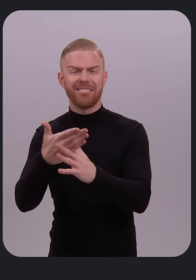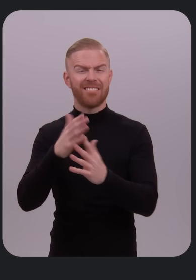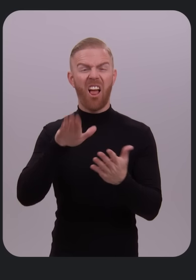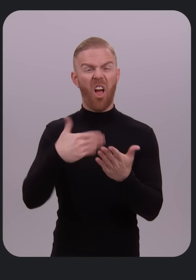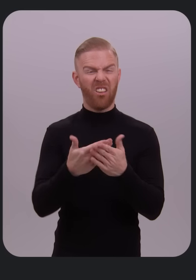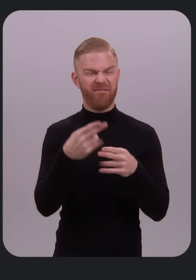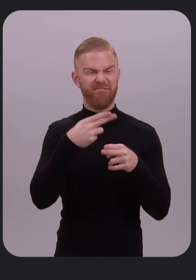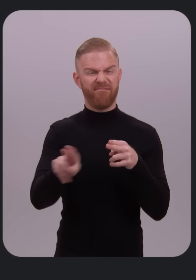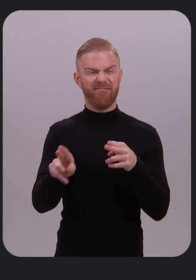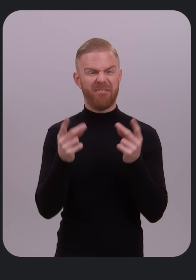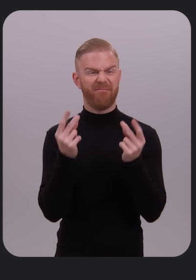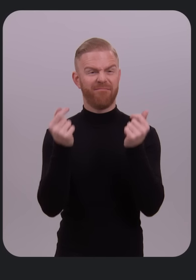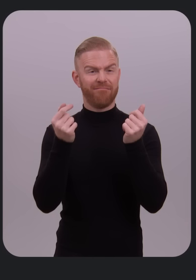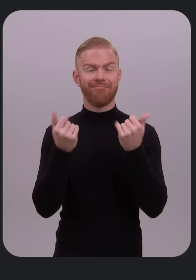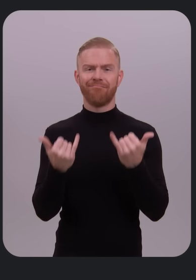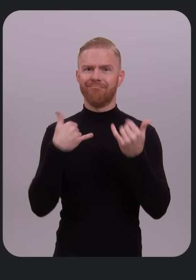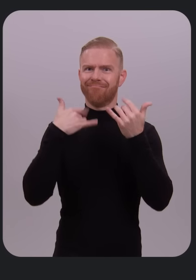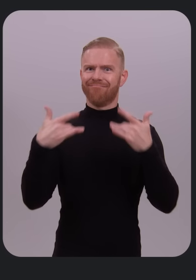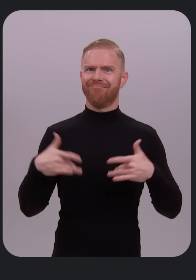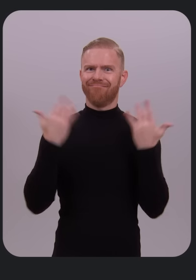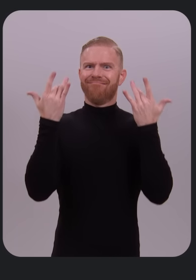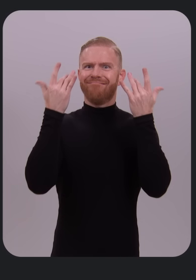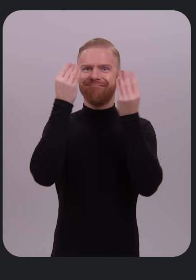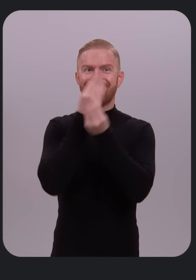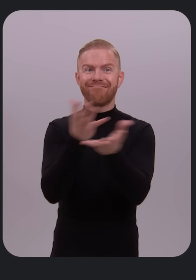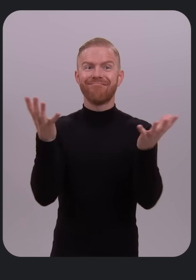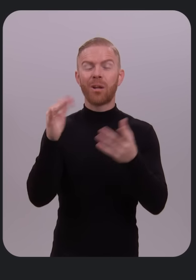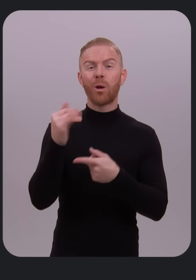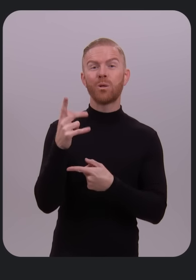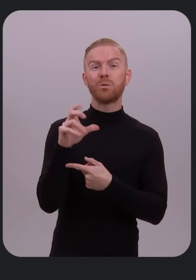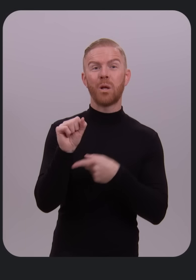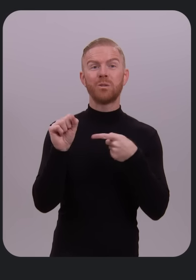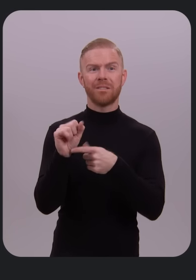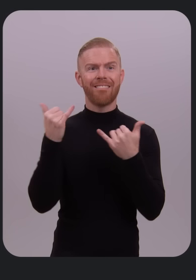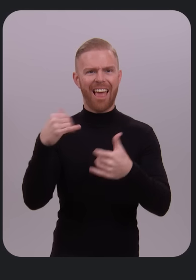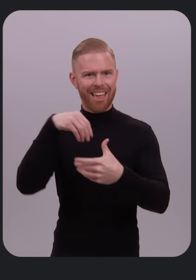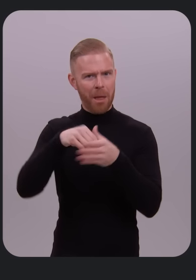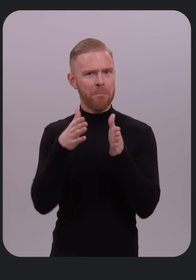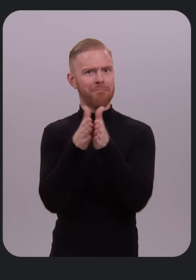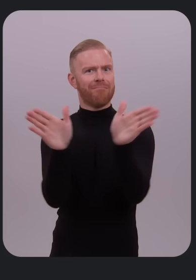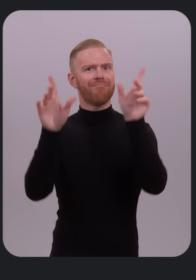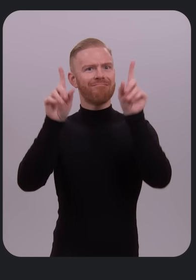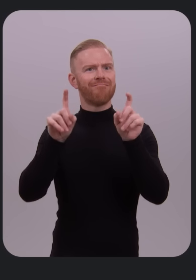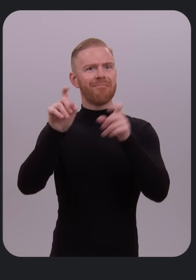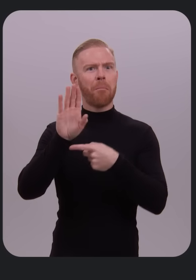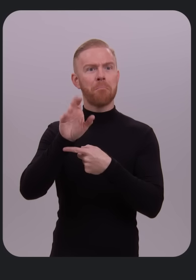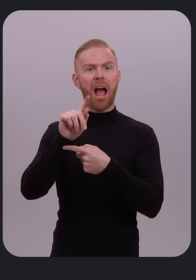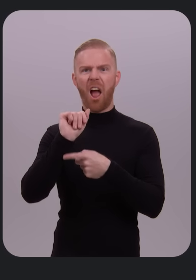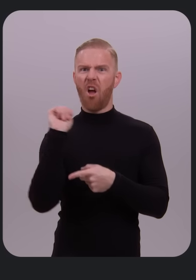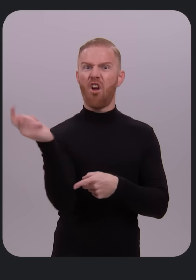So today, I'm delighted to announce that Jules is now in public beta. So anyone can sign up at Jules.google.